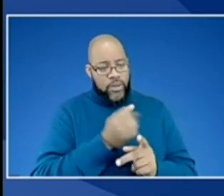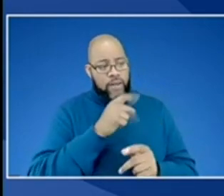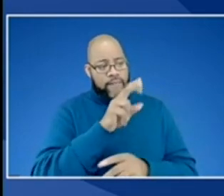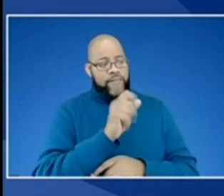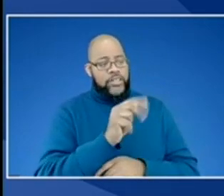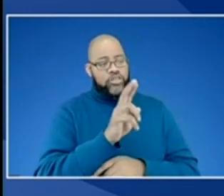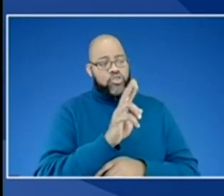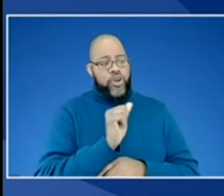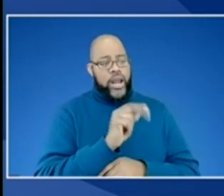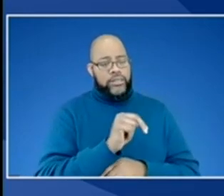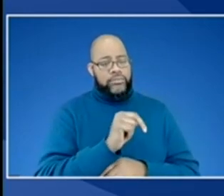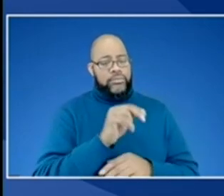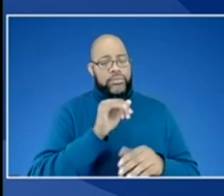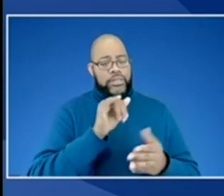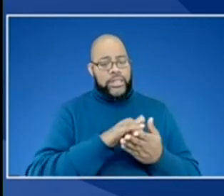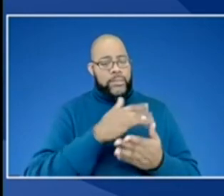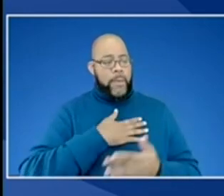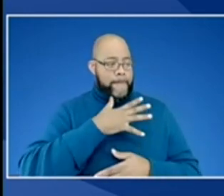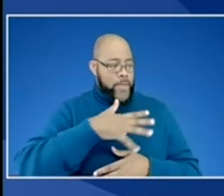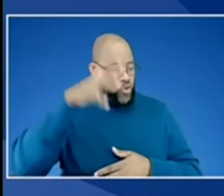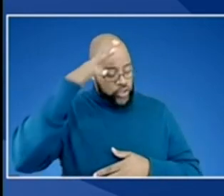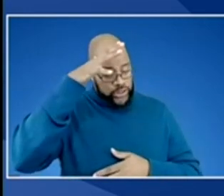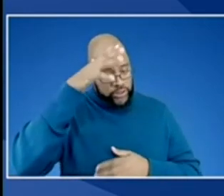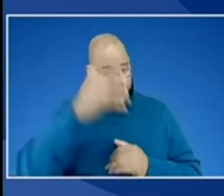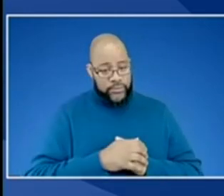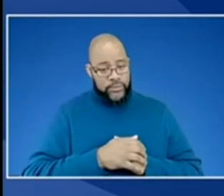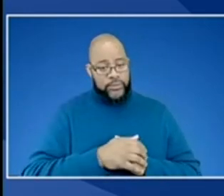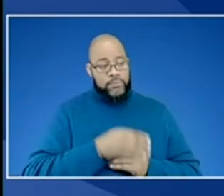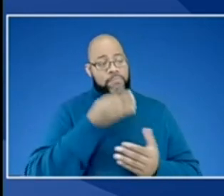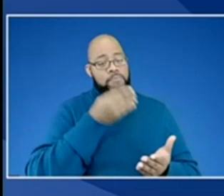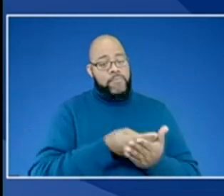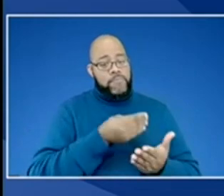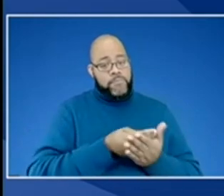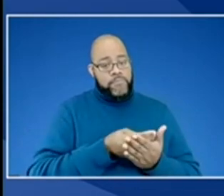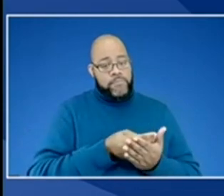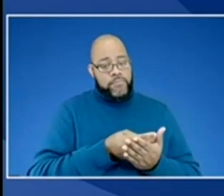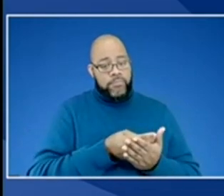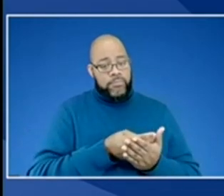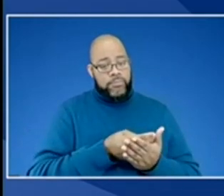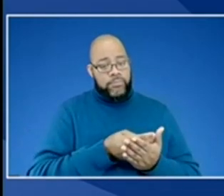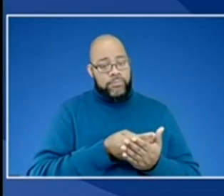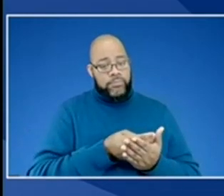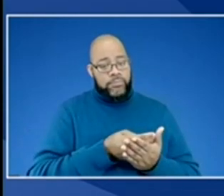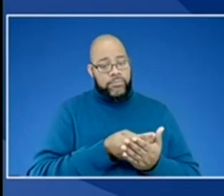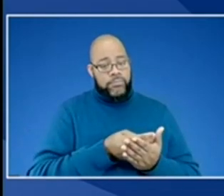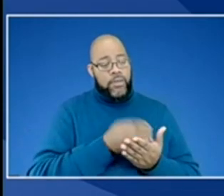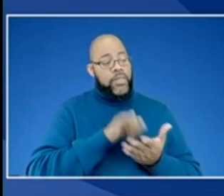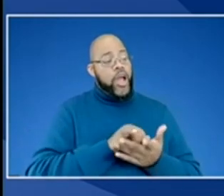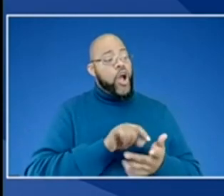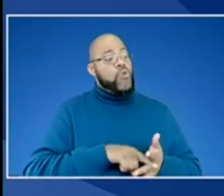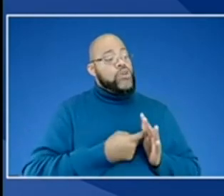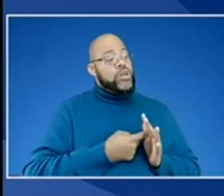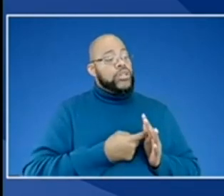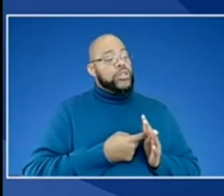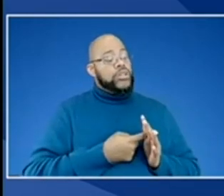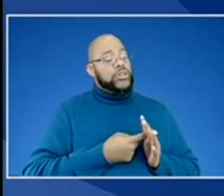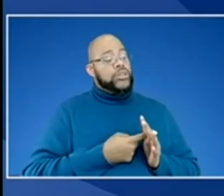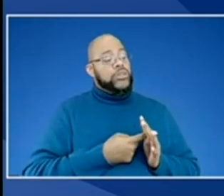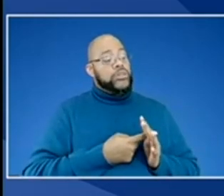which is my parents, monies that would originally go to student loans to pay back